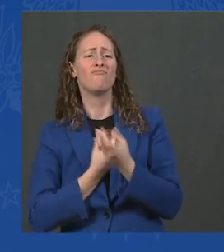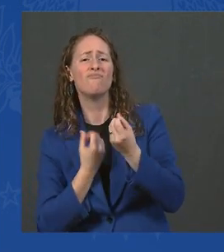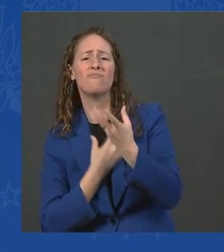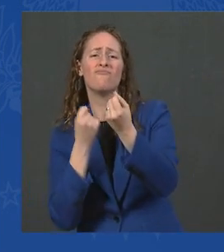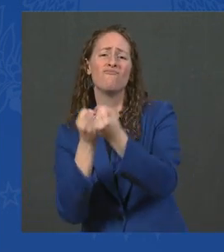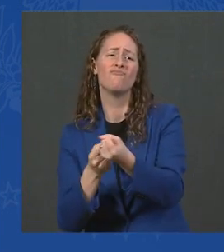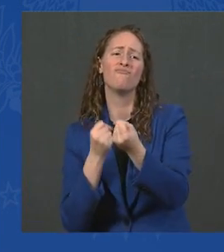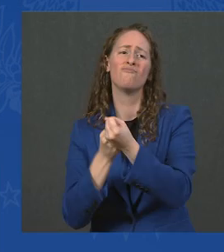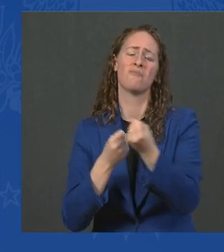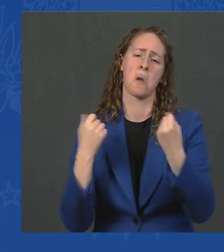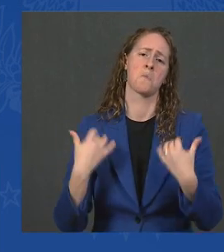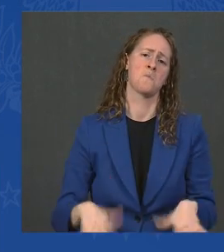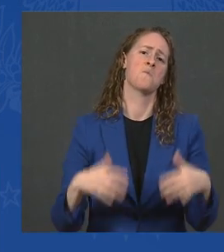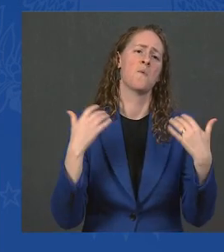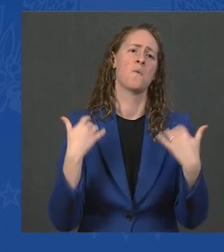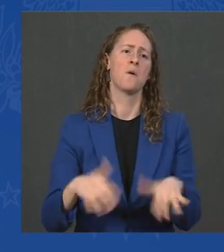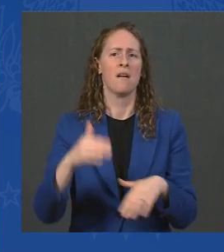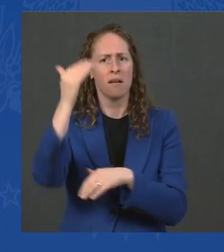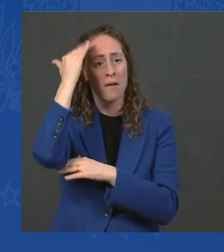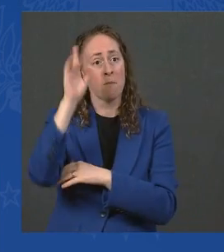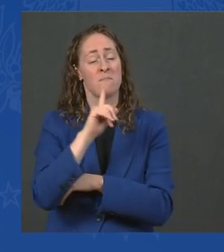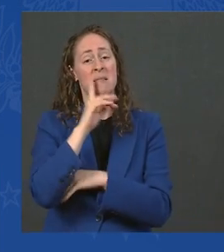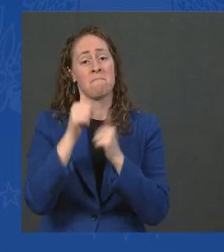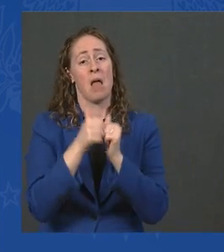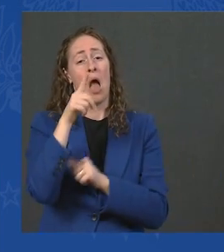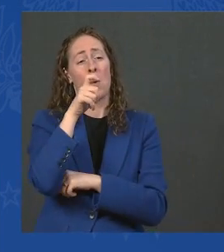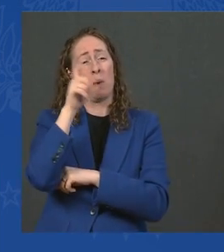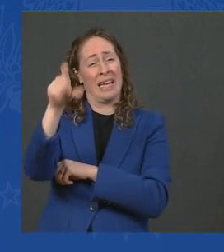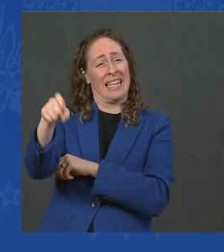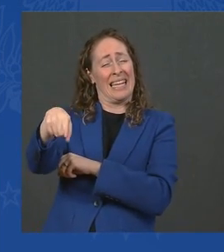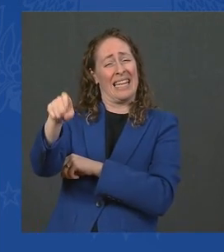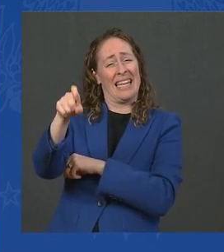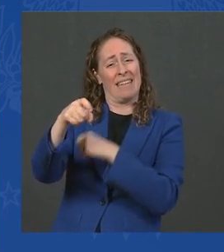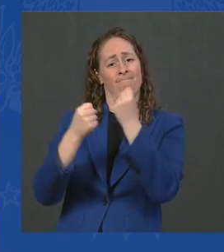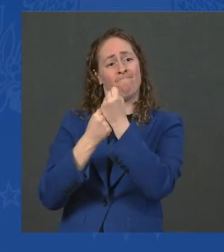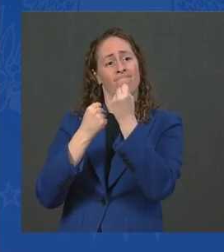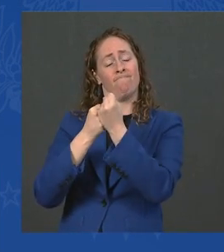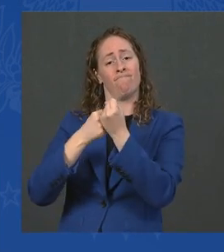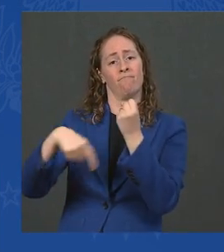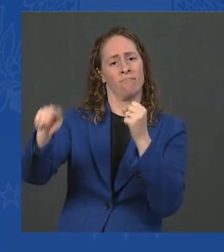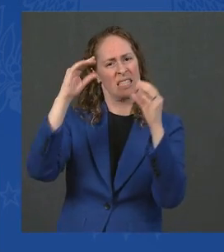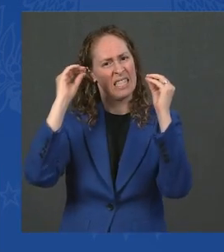educators answered the call. With all of my heart,